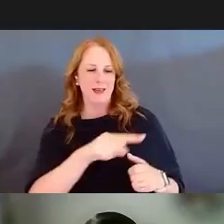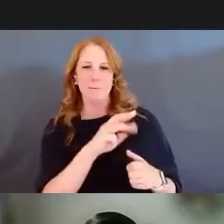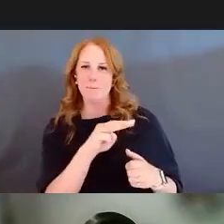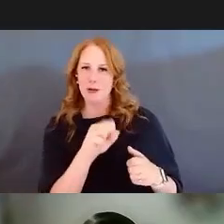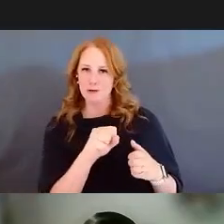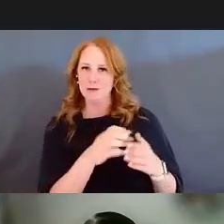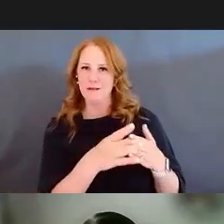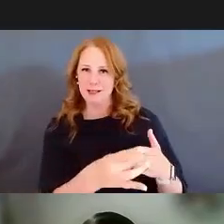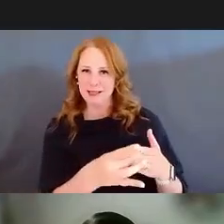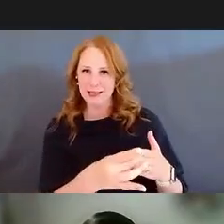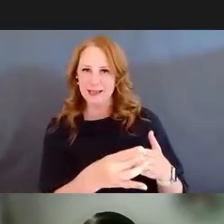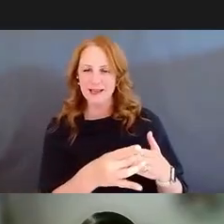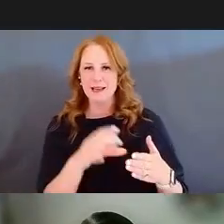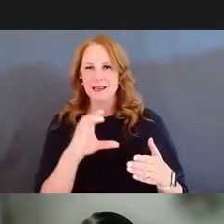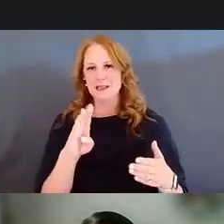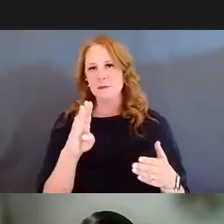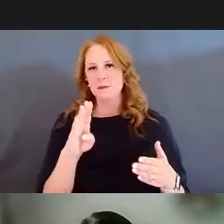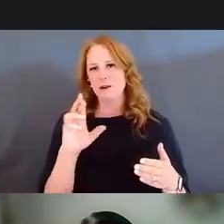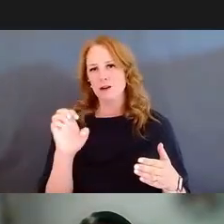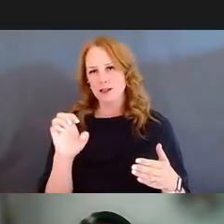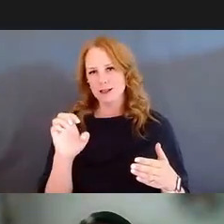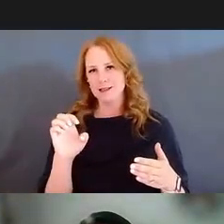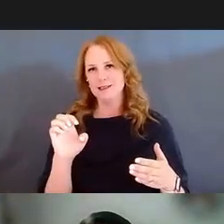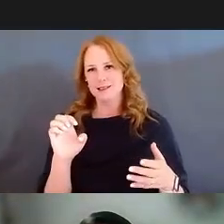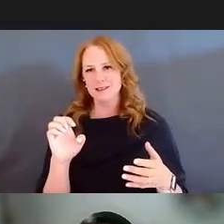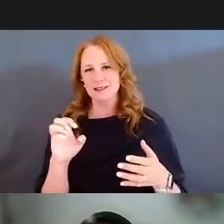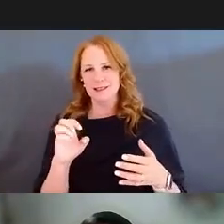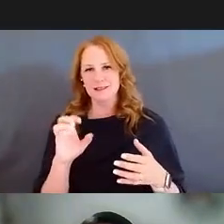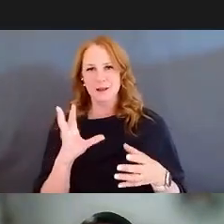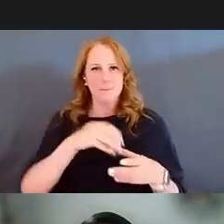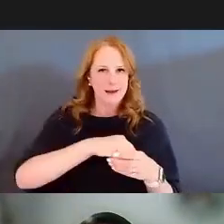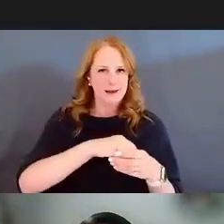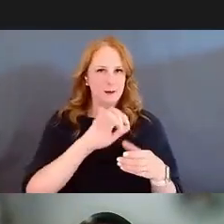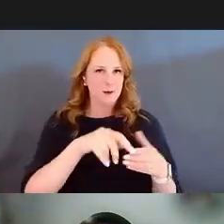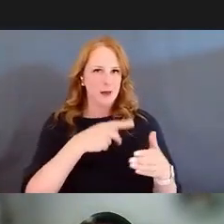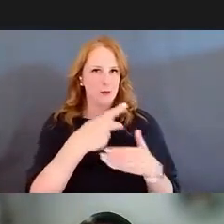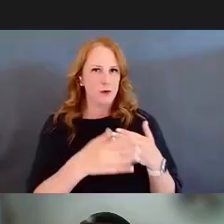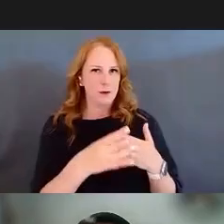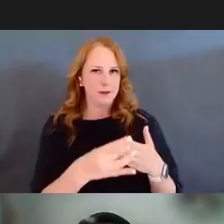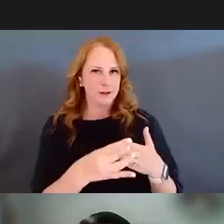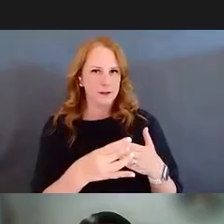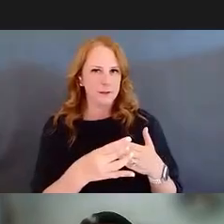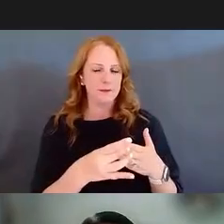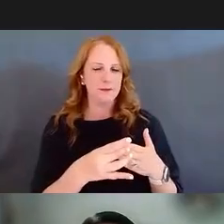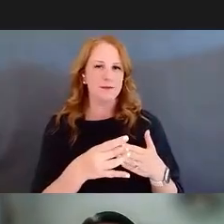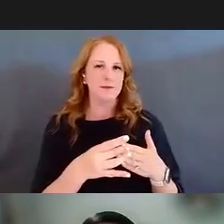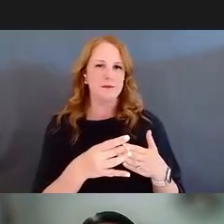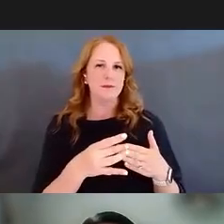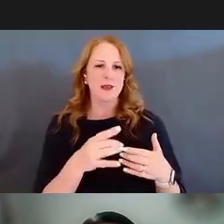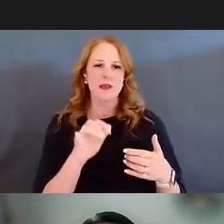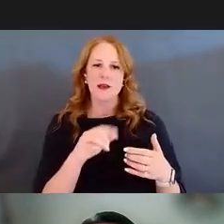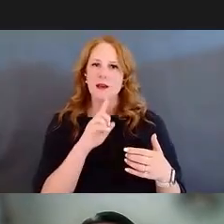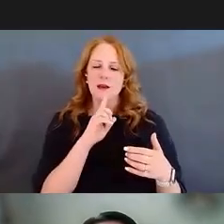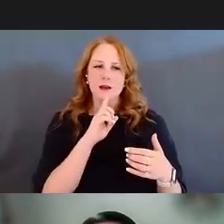then with CBRE being in embedded in that program leadership. Um it has really taken on uh a life